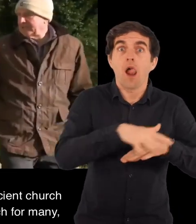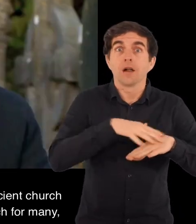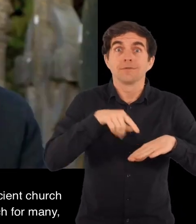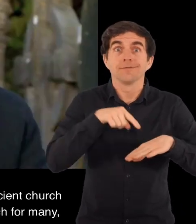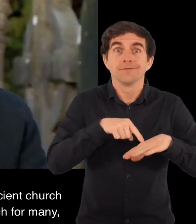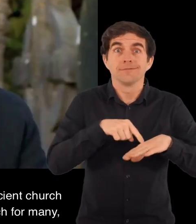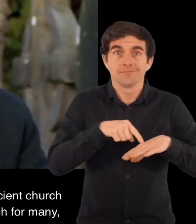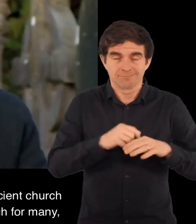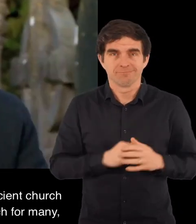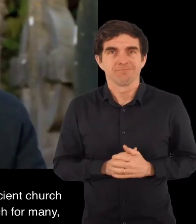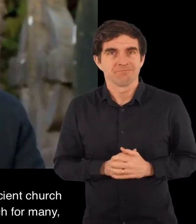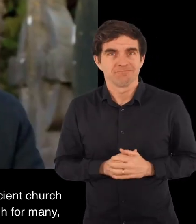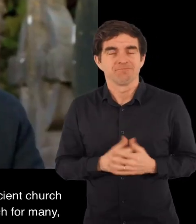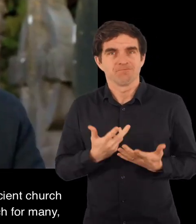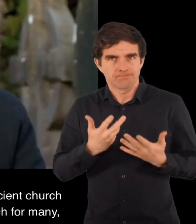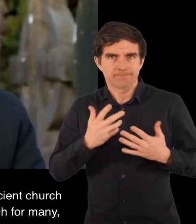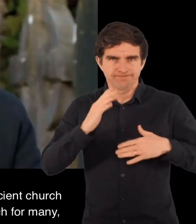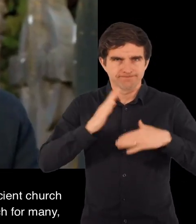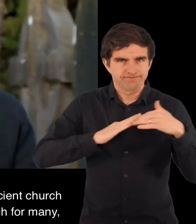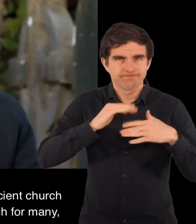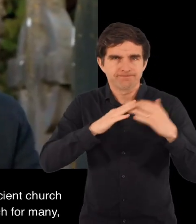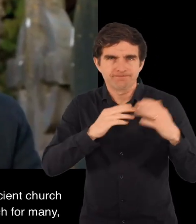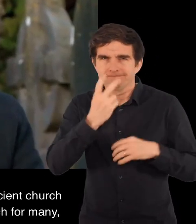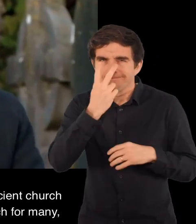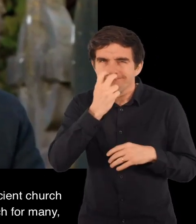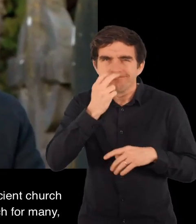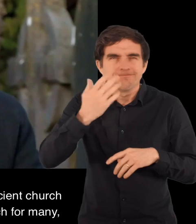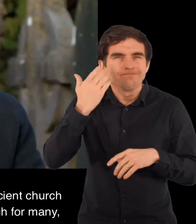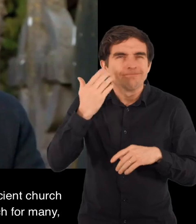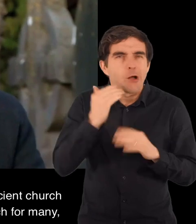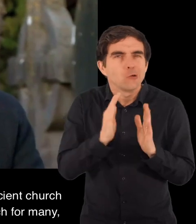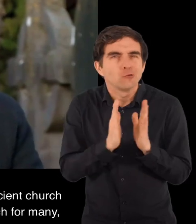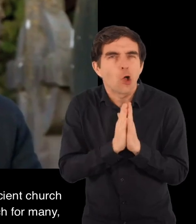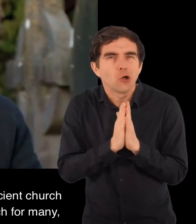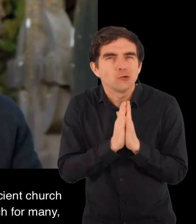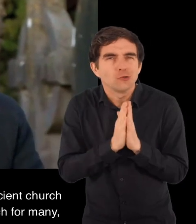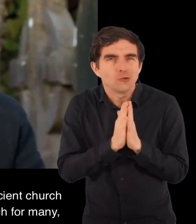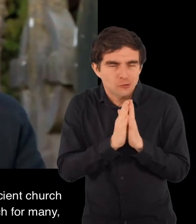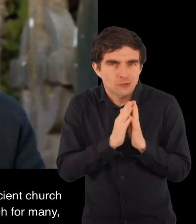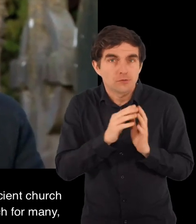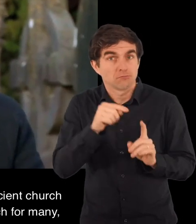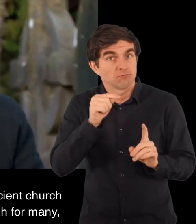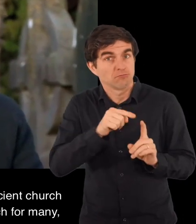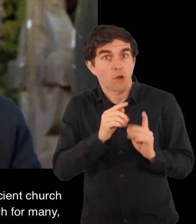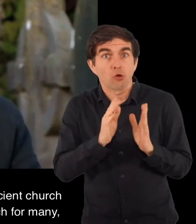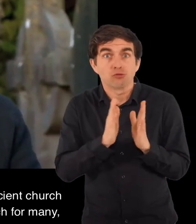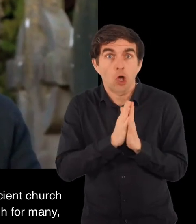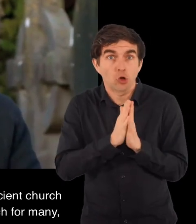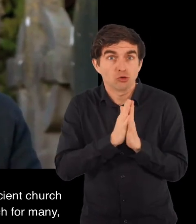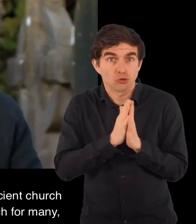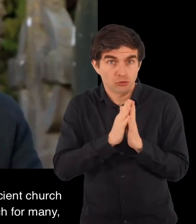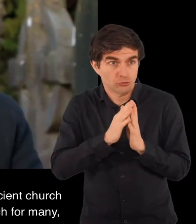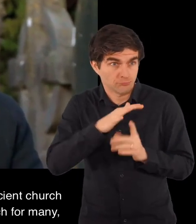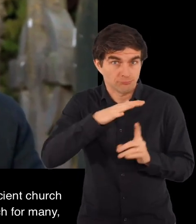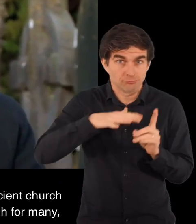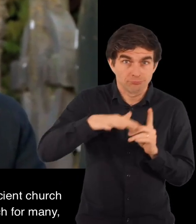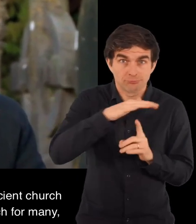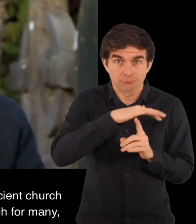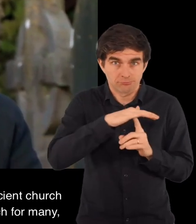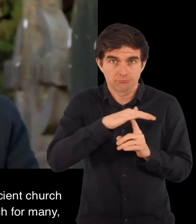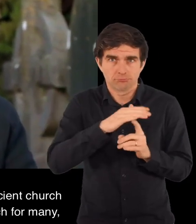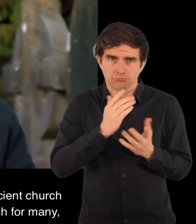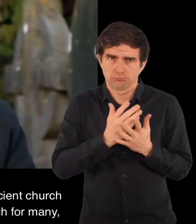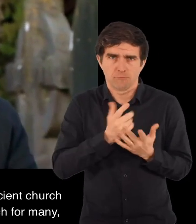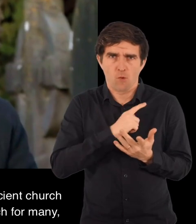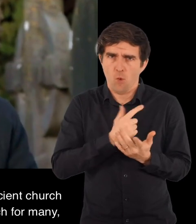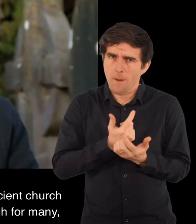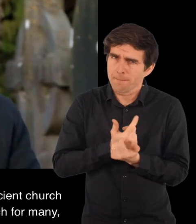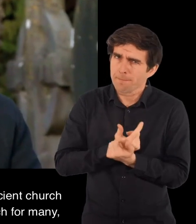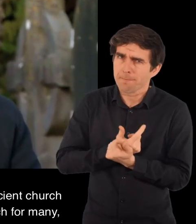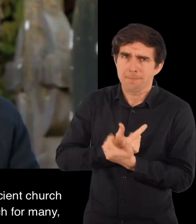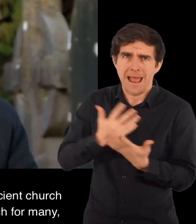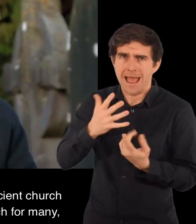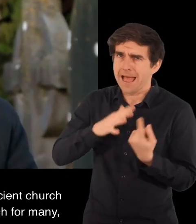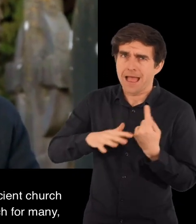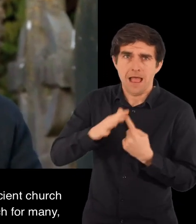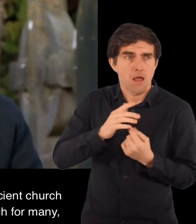So they set about building the ancient church here and in and around the church for many,